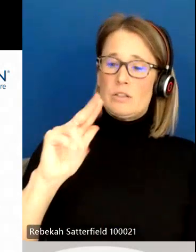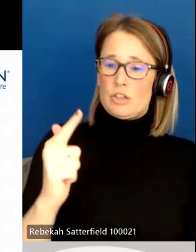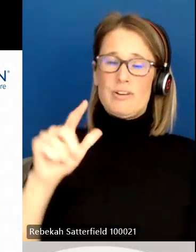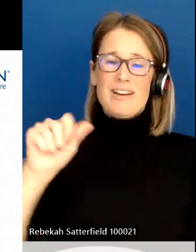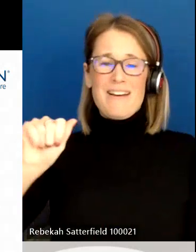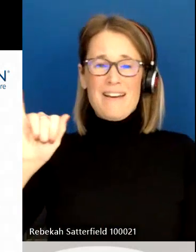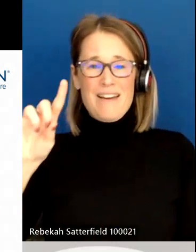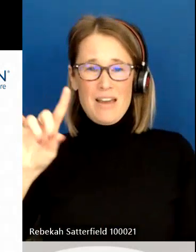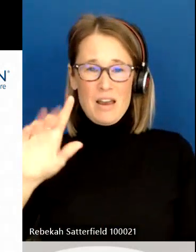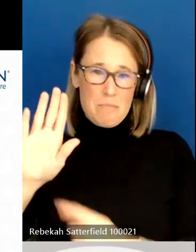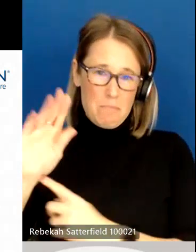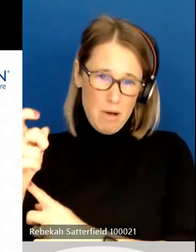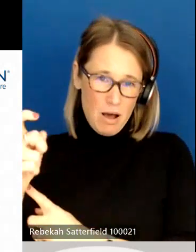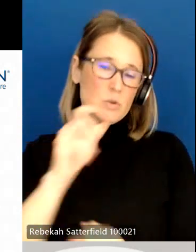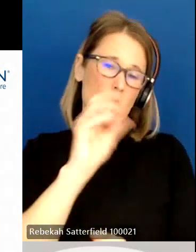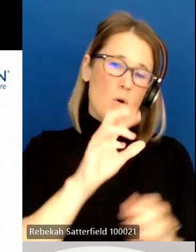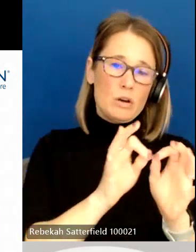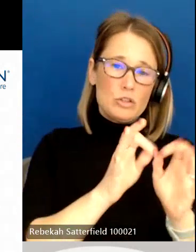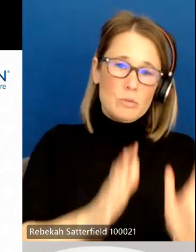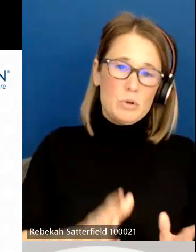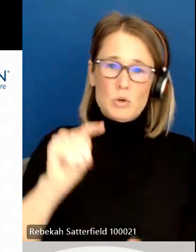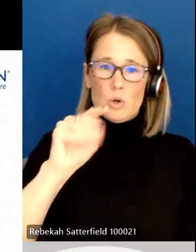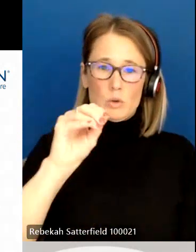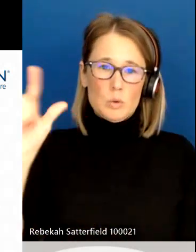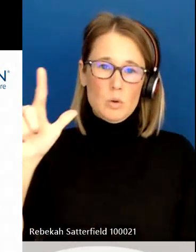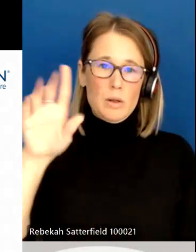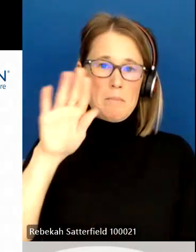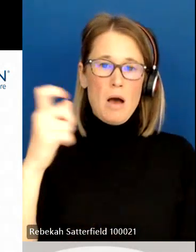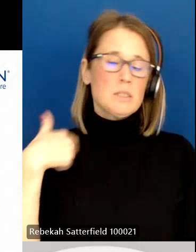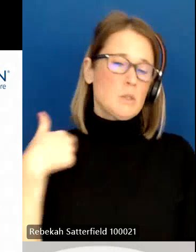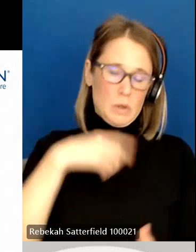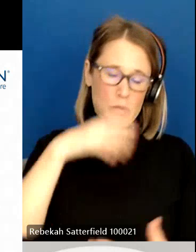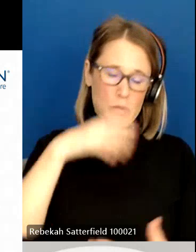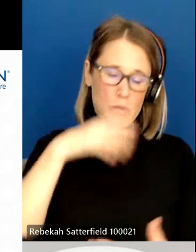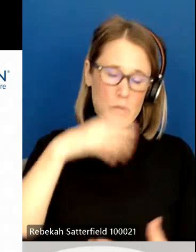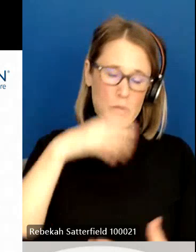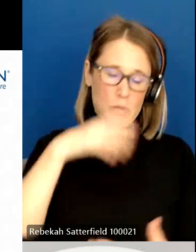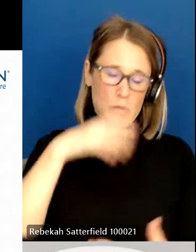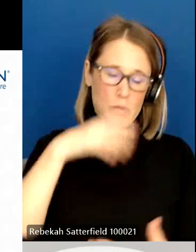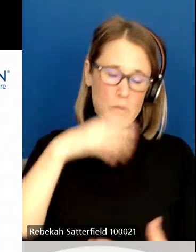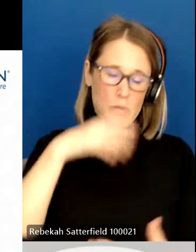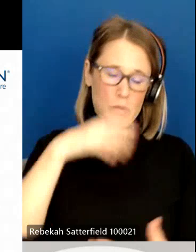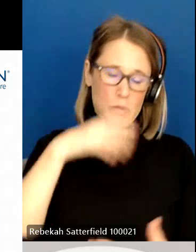them the int toolbox and we would put things in it like uh magnification lenses signature cards for